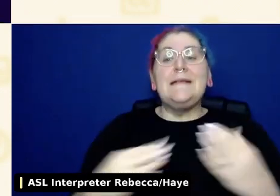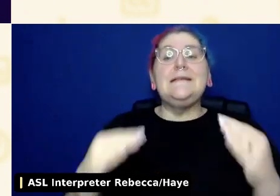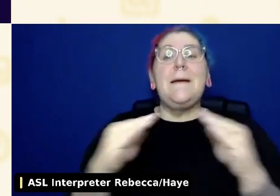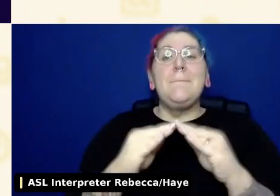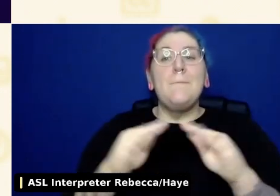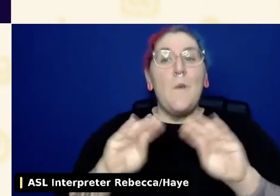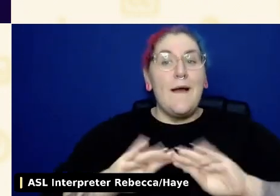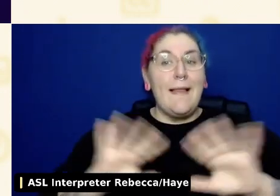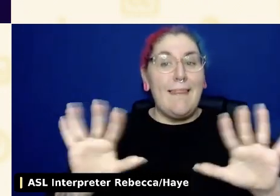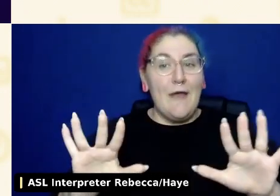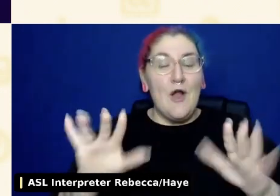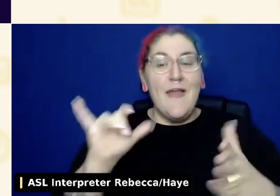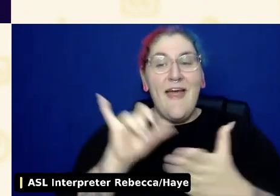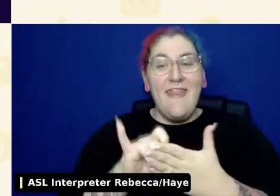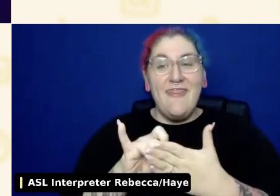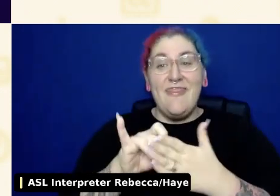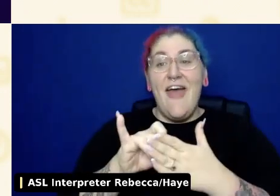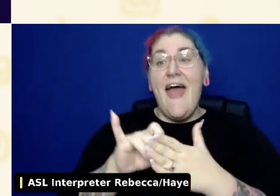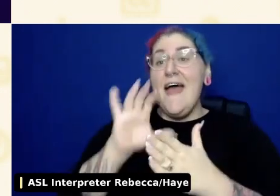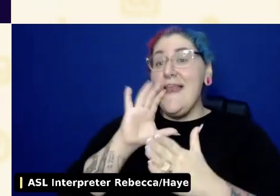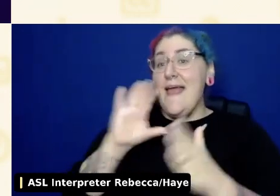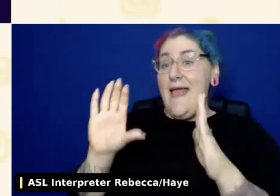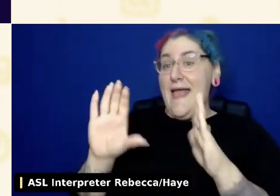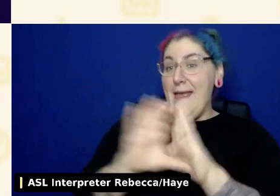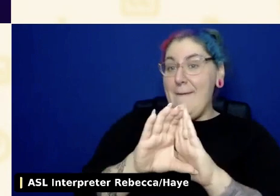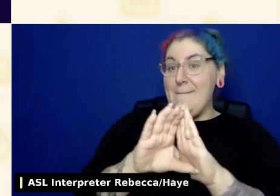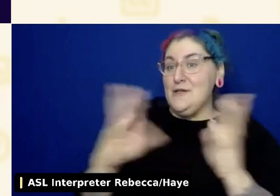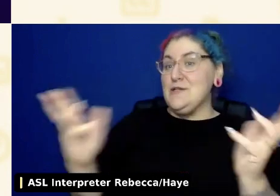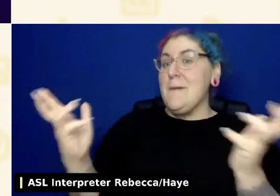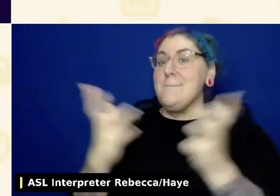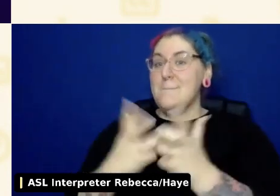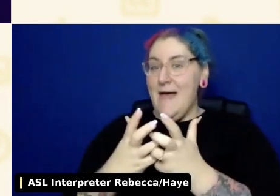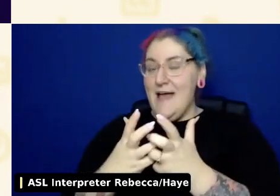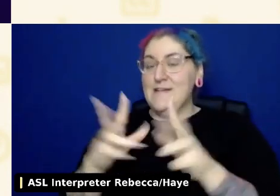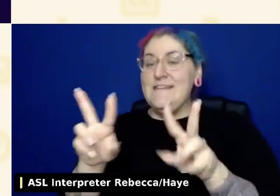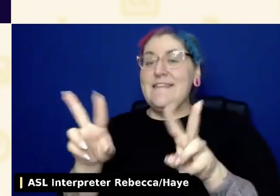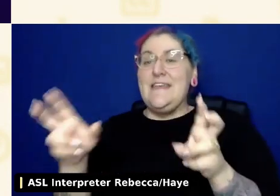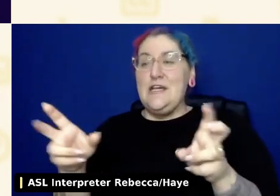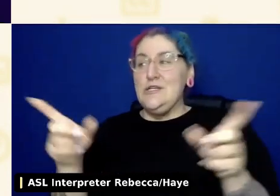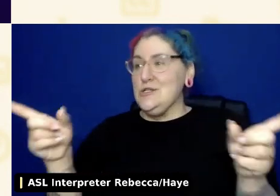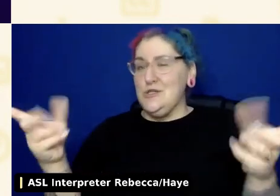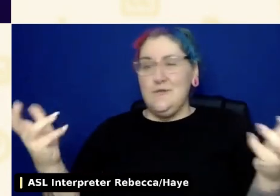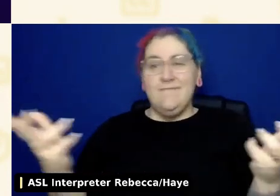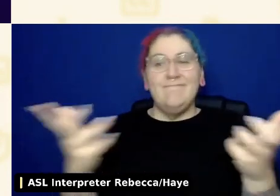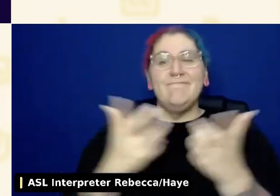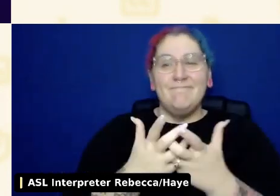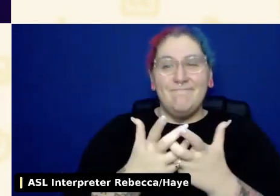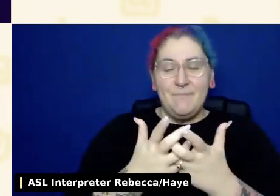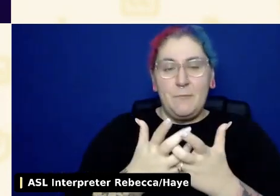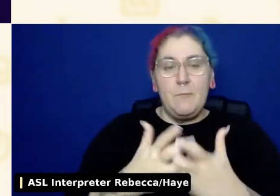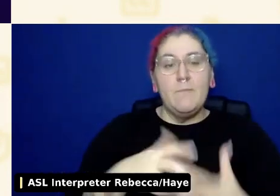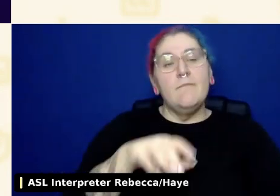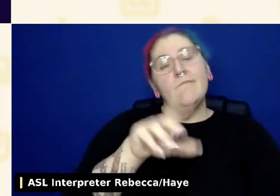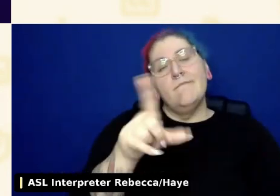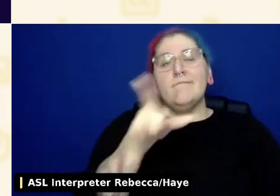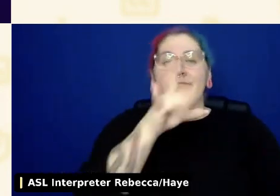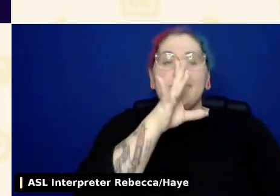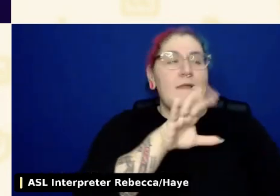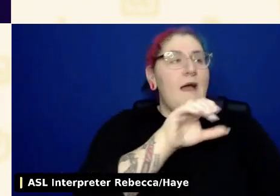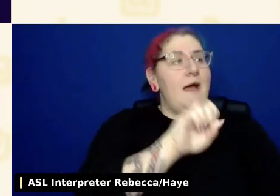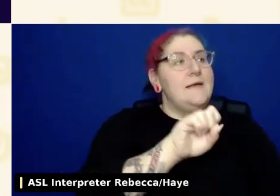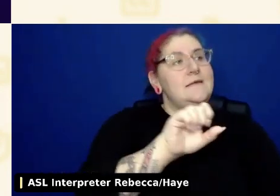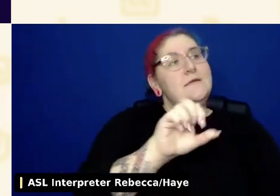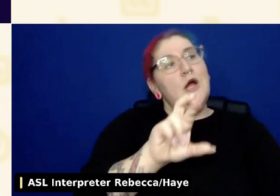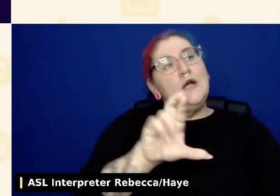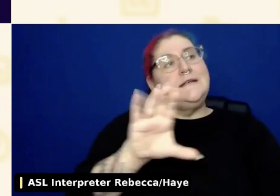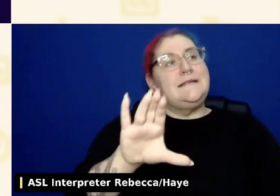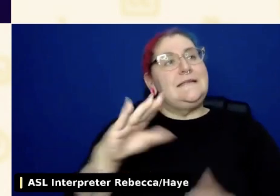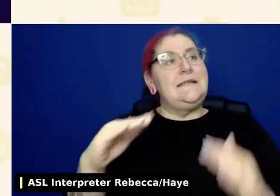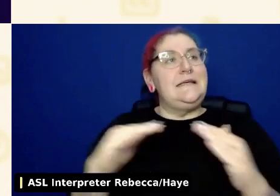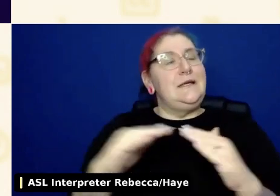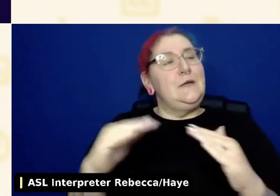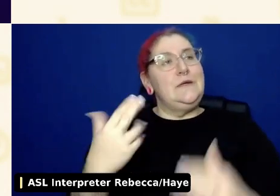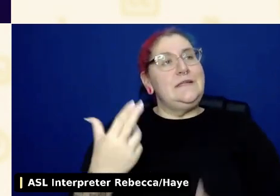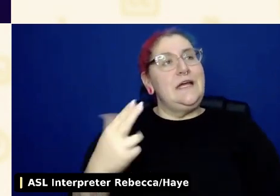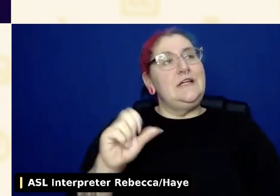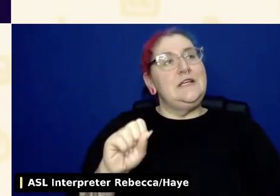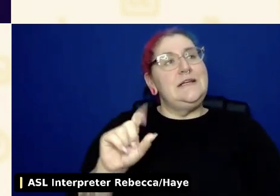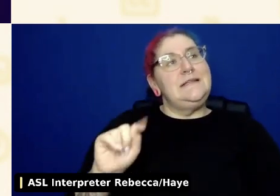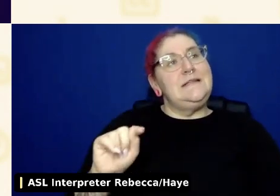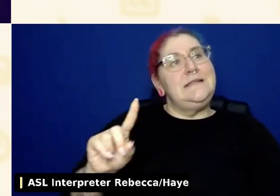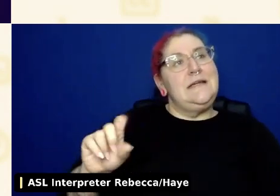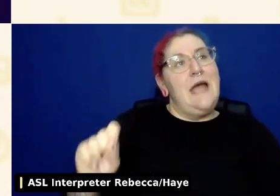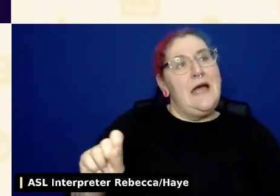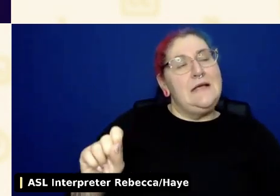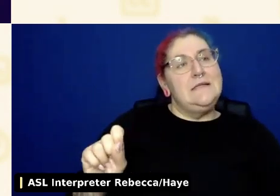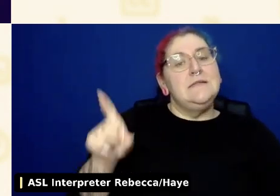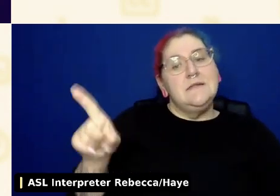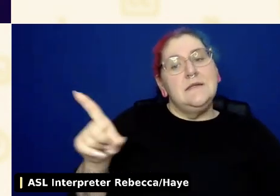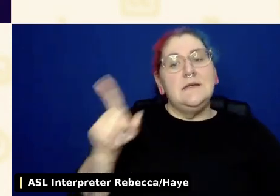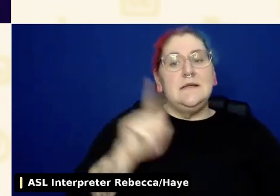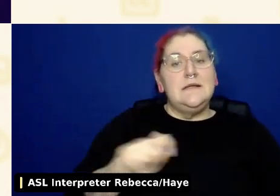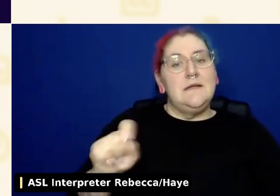[Screen Reader Voice]